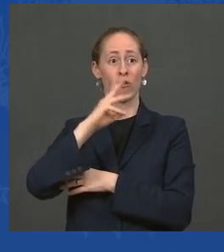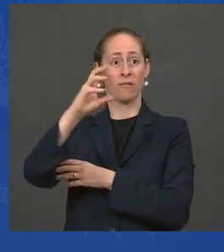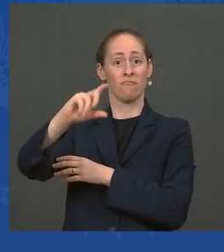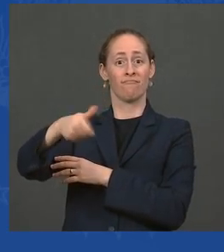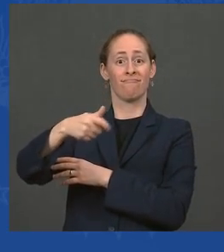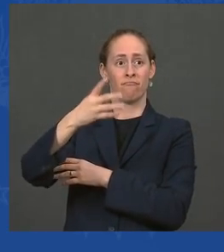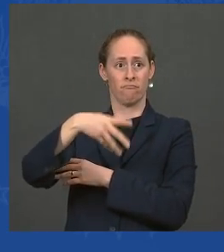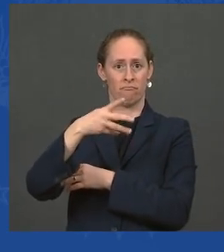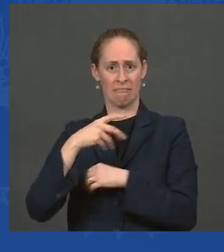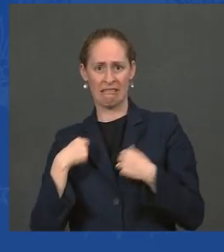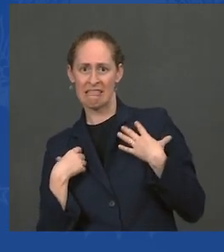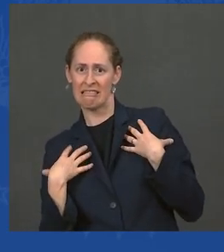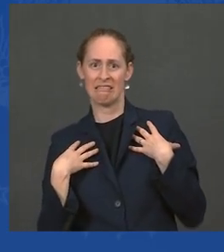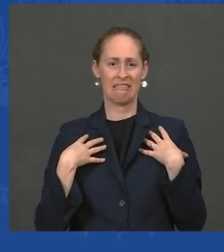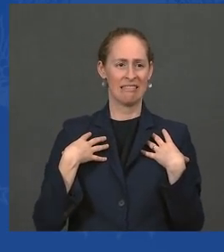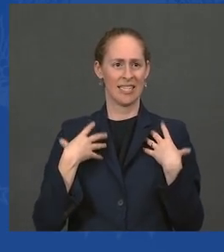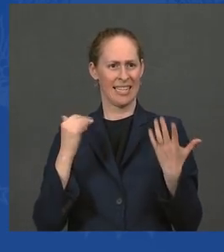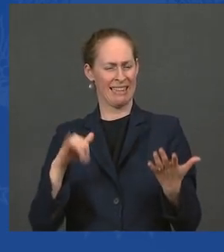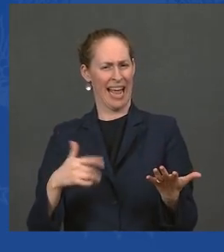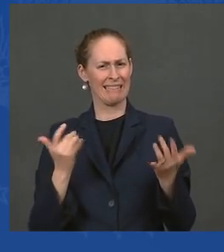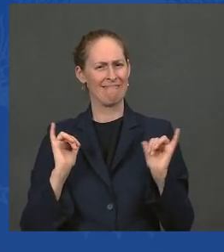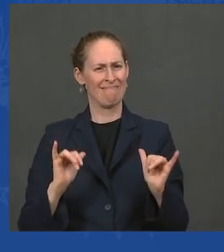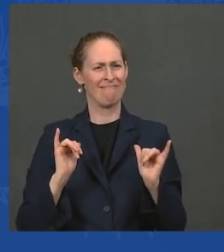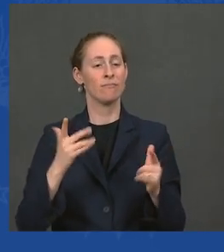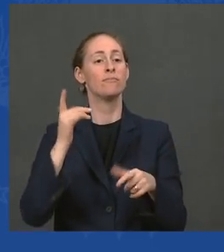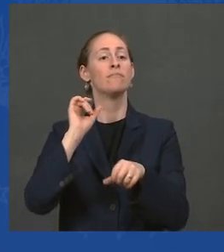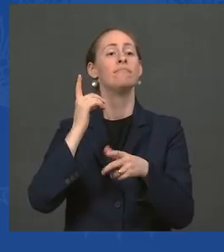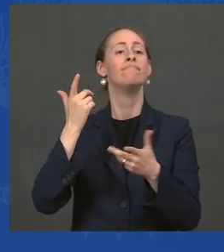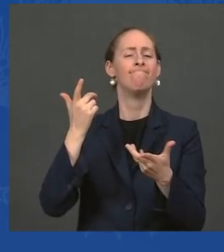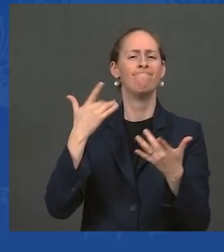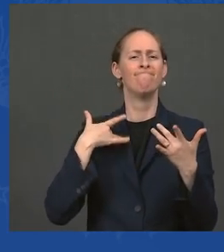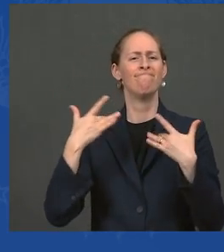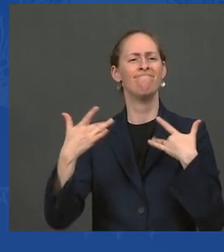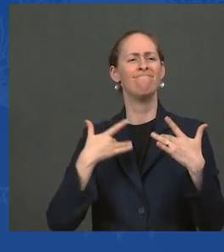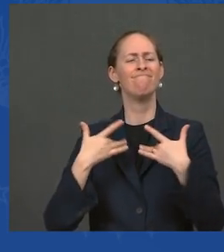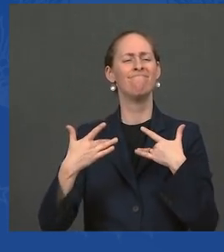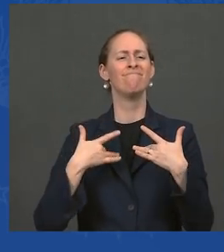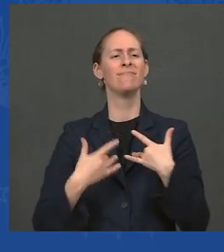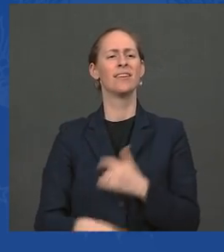Jobs laying thousands of miles of transmission lines and building a modern energy grid.